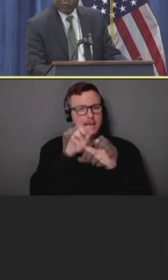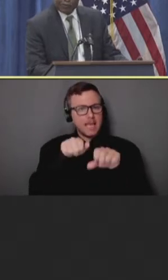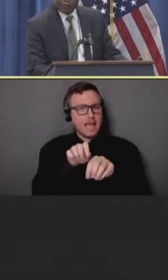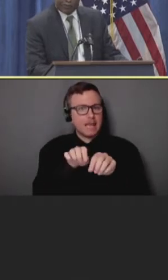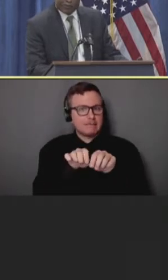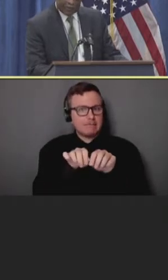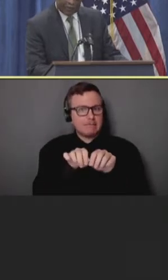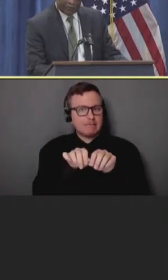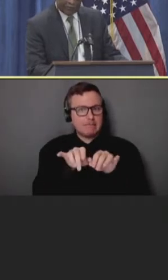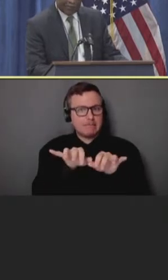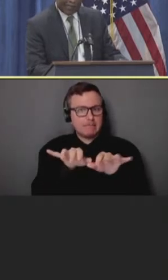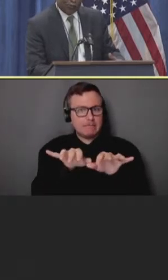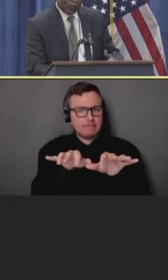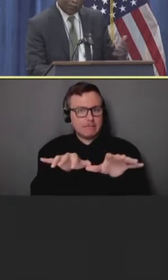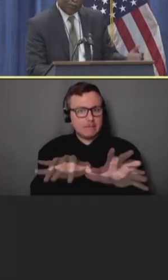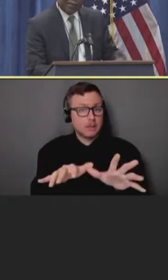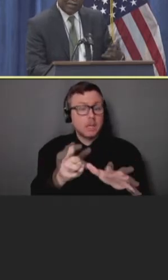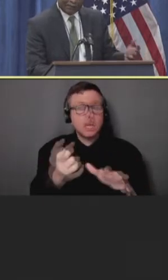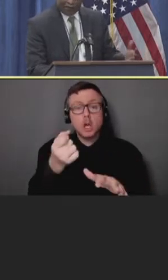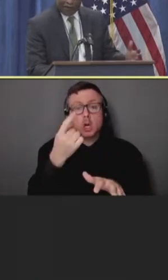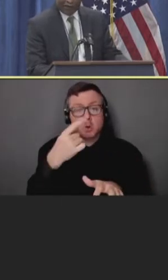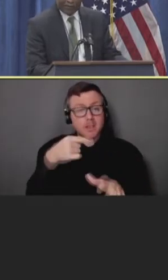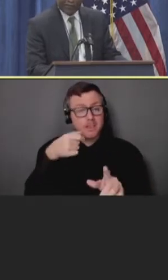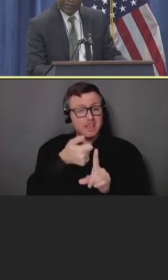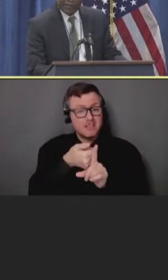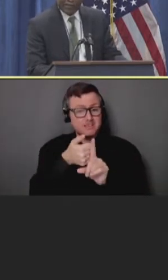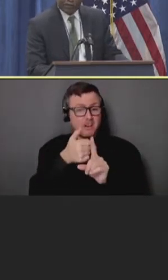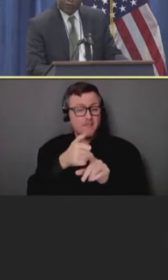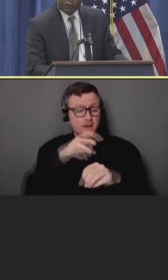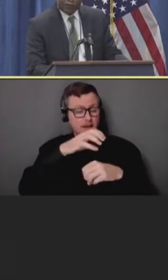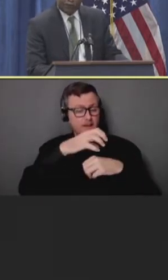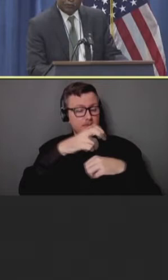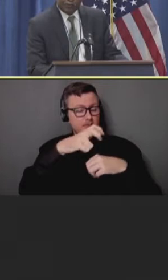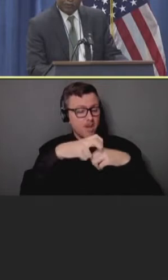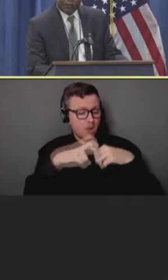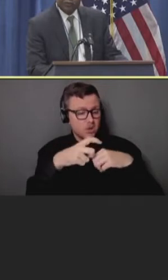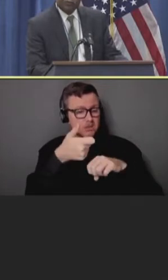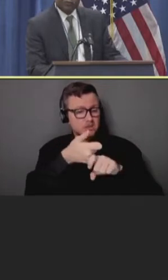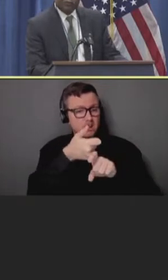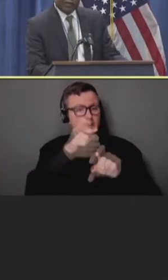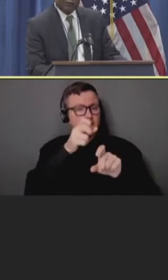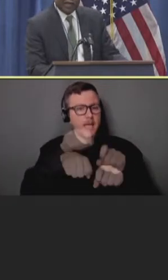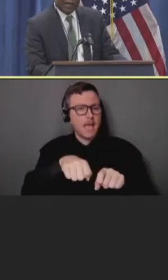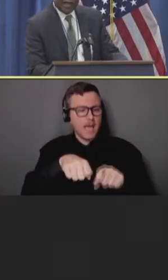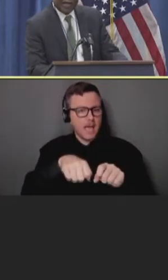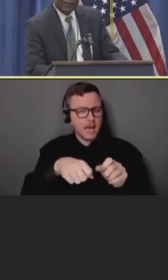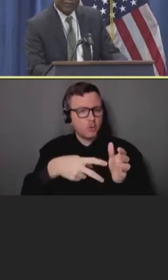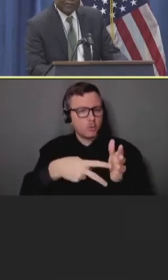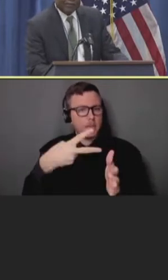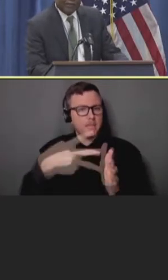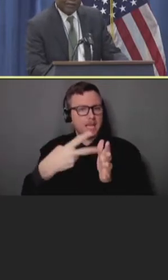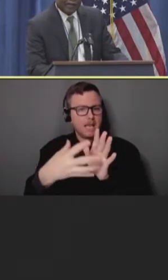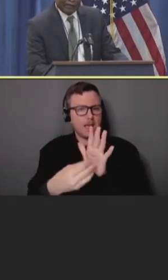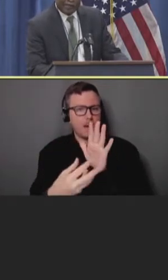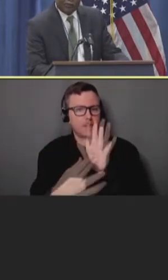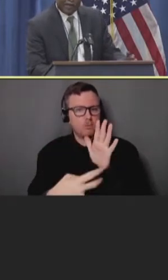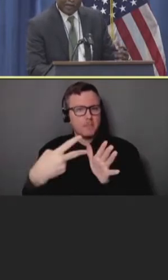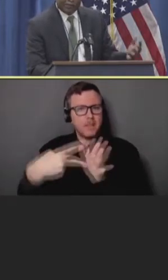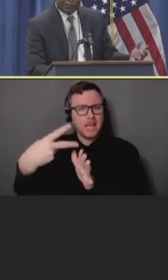Remember this was a replicating virus and so one of the issues that we had and that we had to